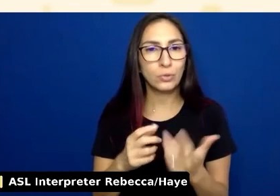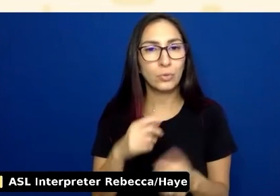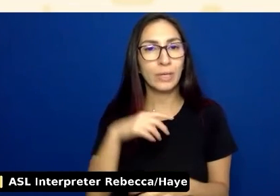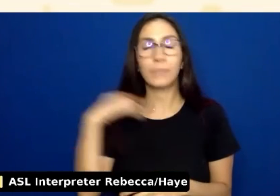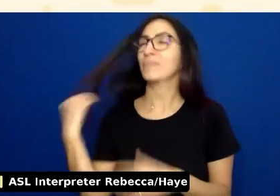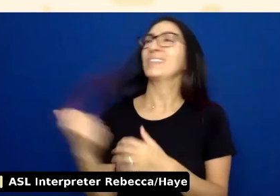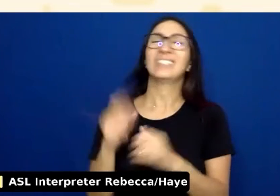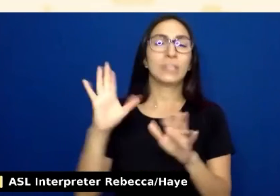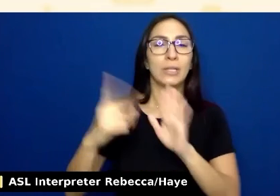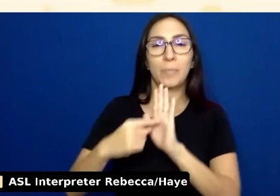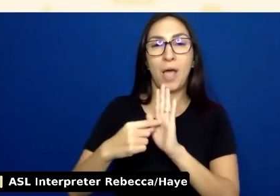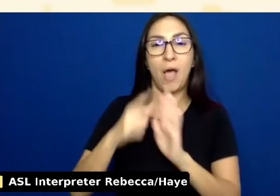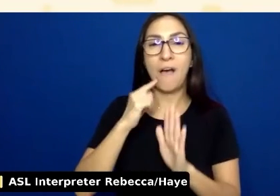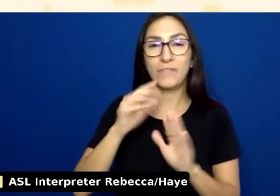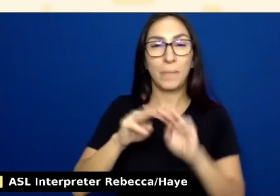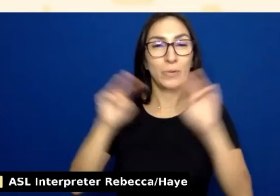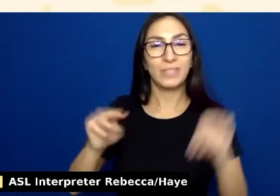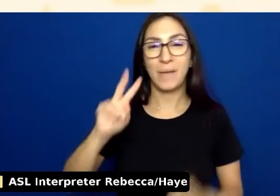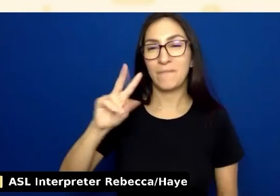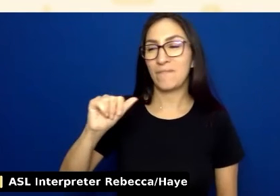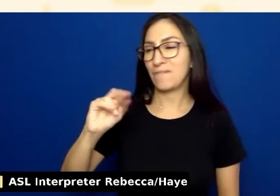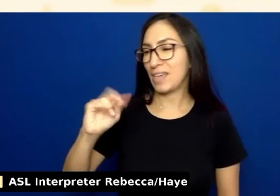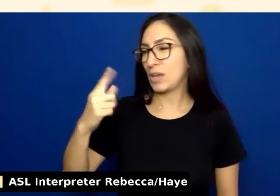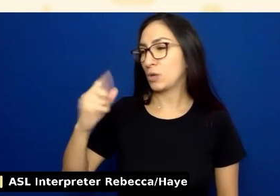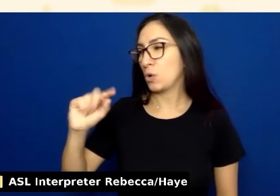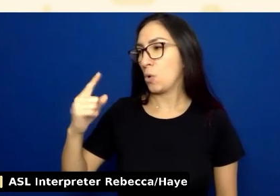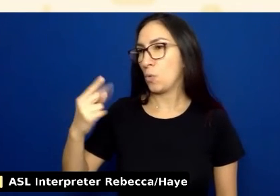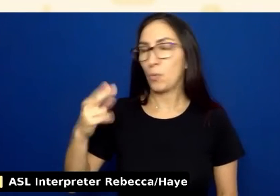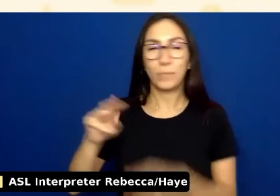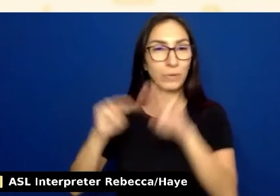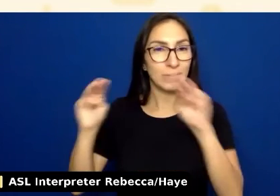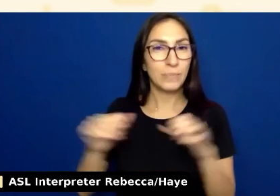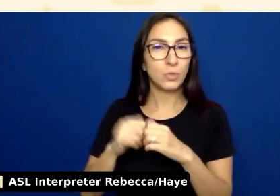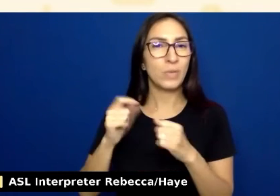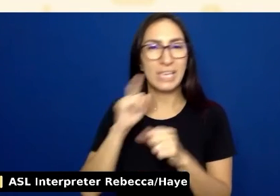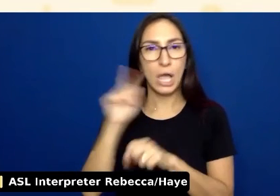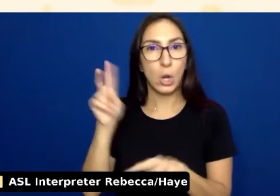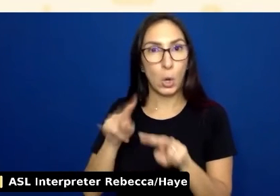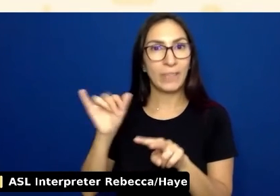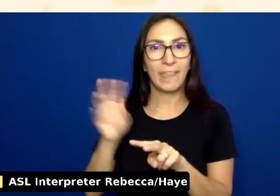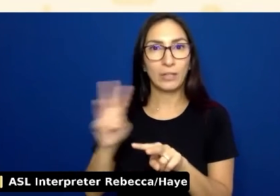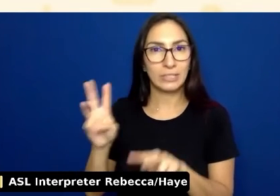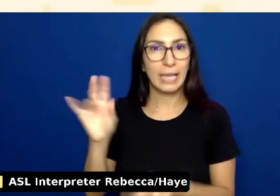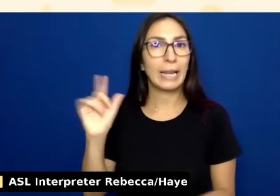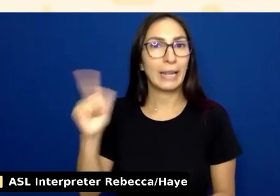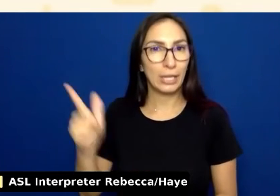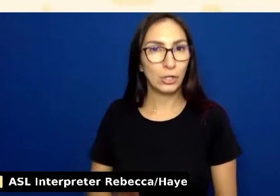so we can take a look at that later.